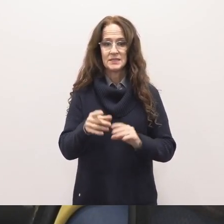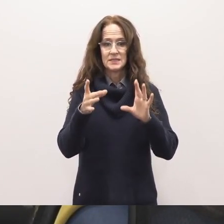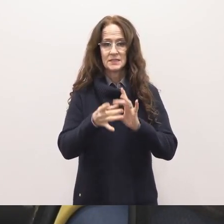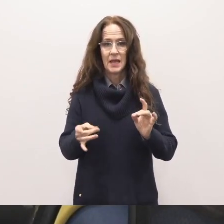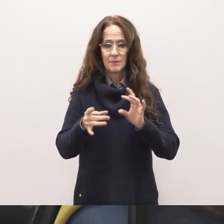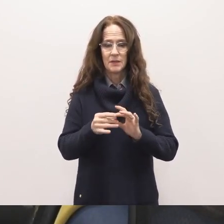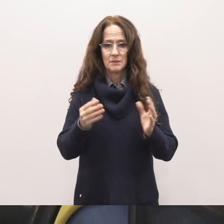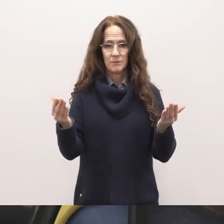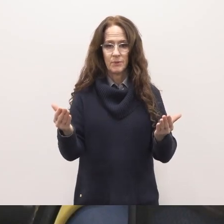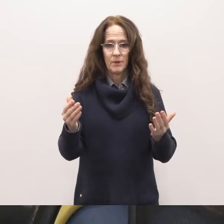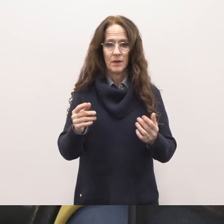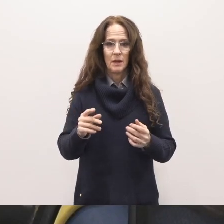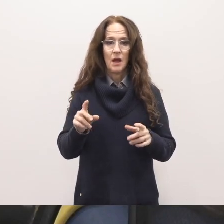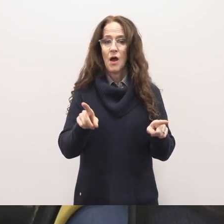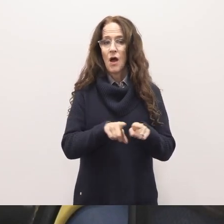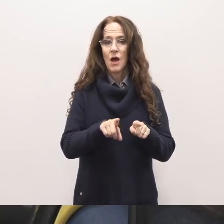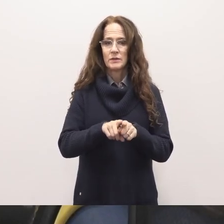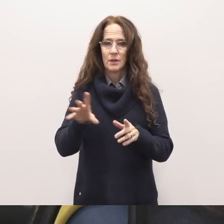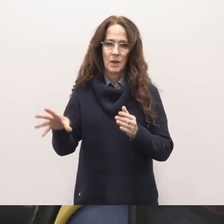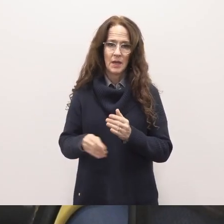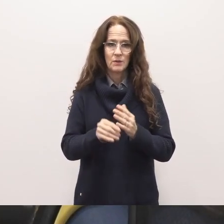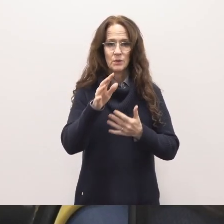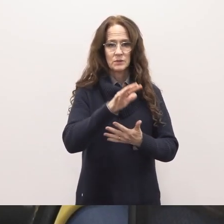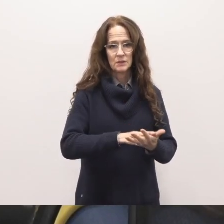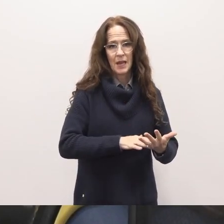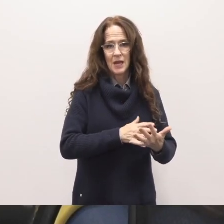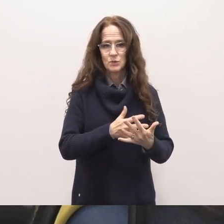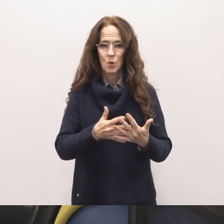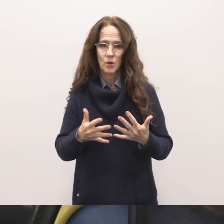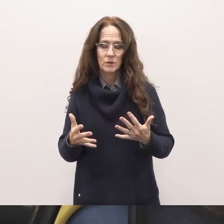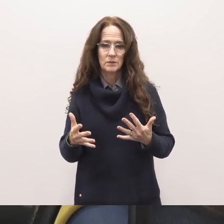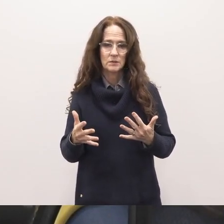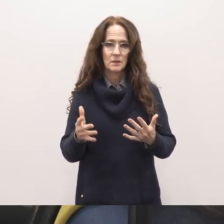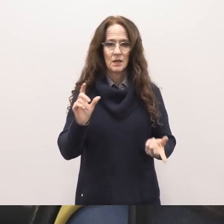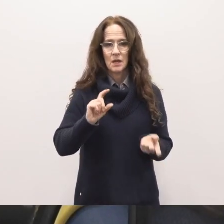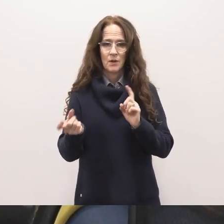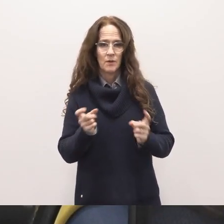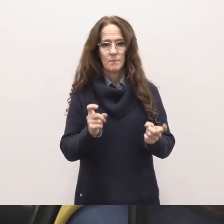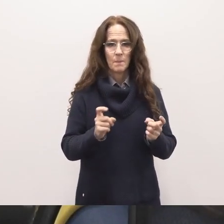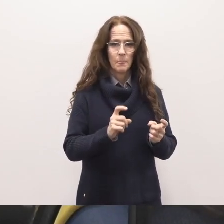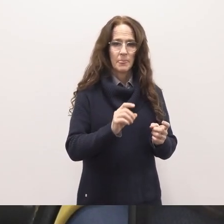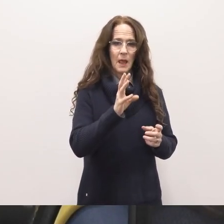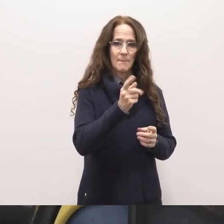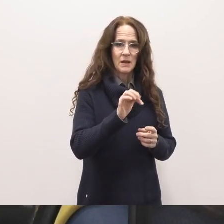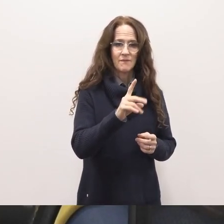and there are also additional schedules in here that are converting things from what we call modified accrual to full accrual.